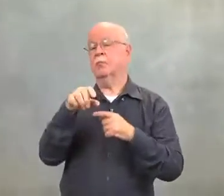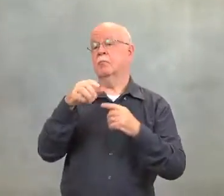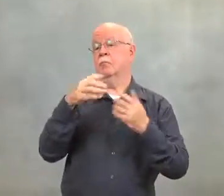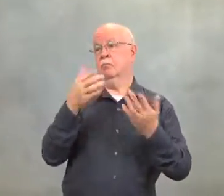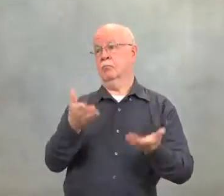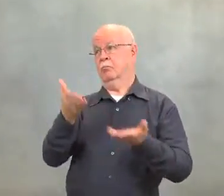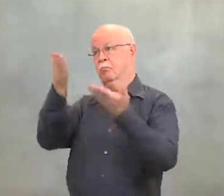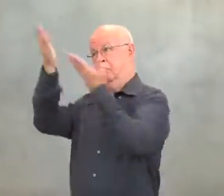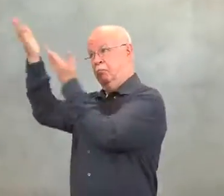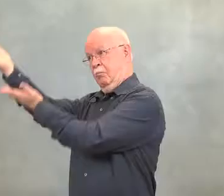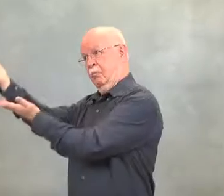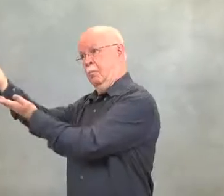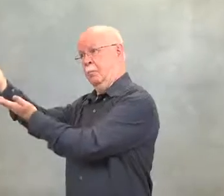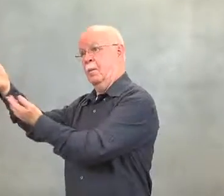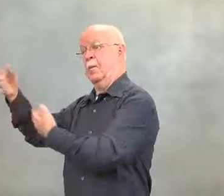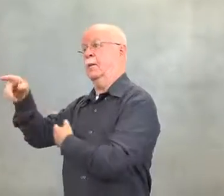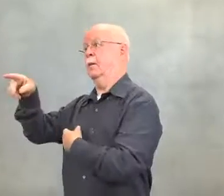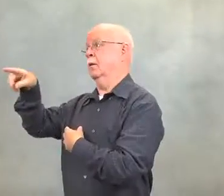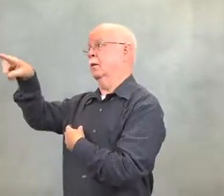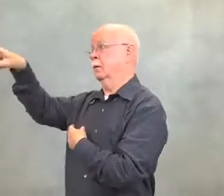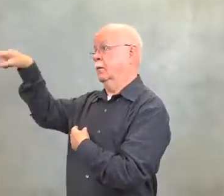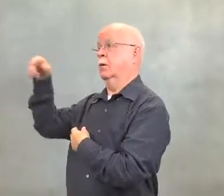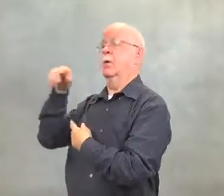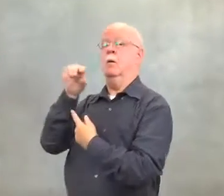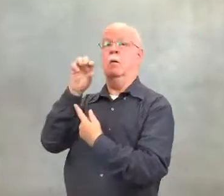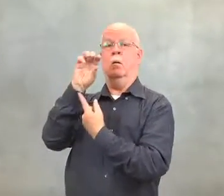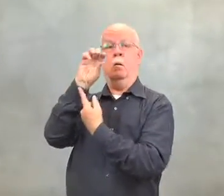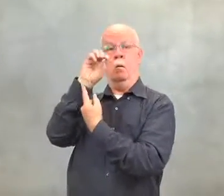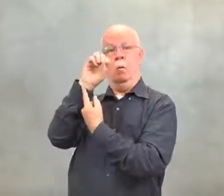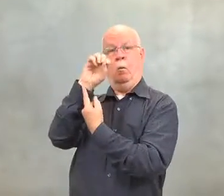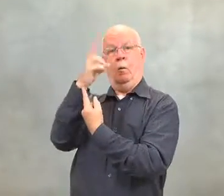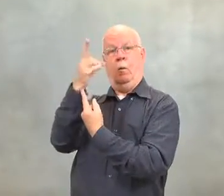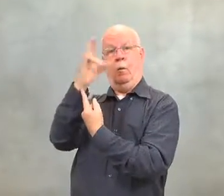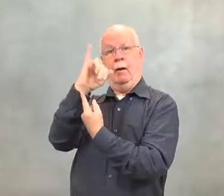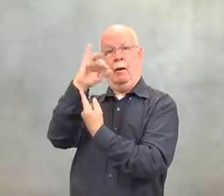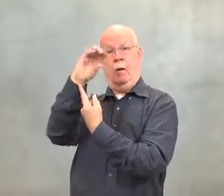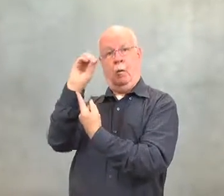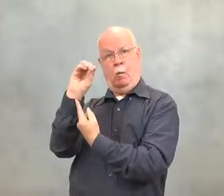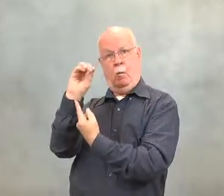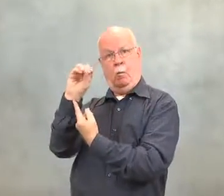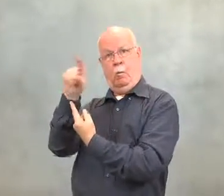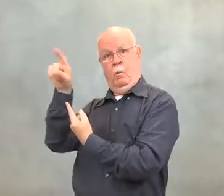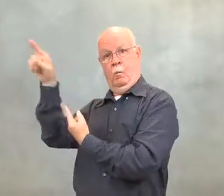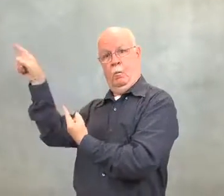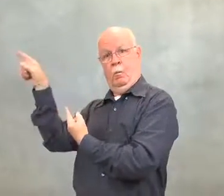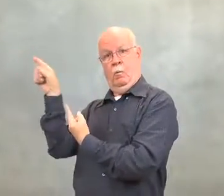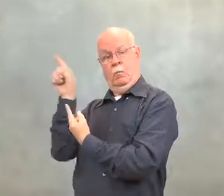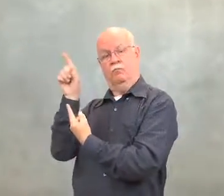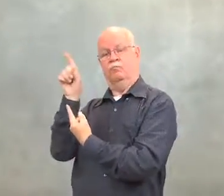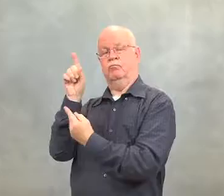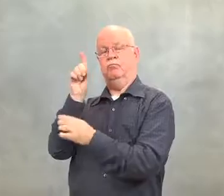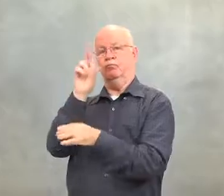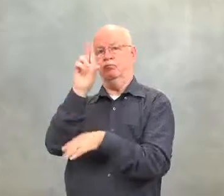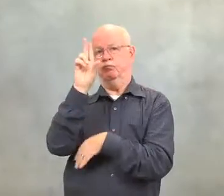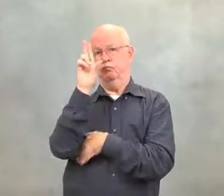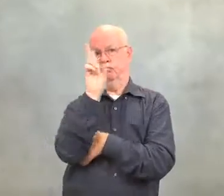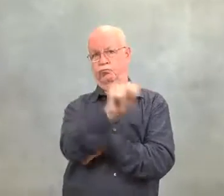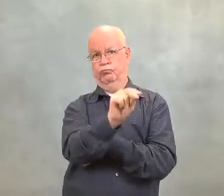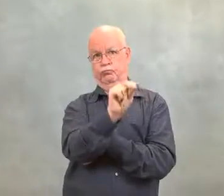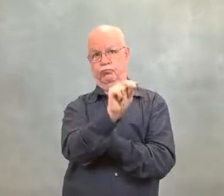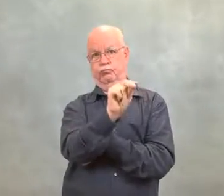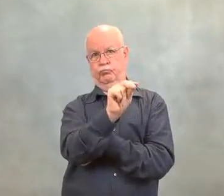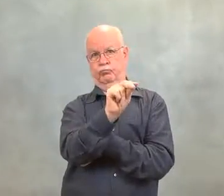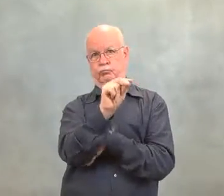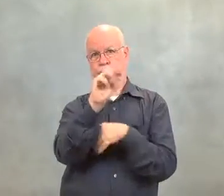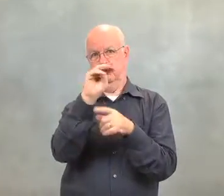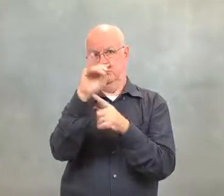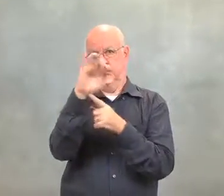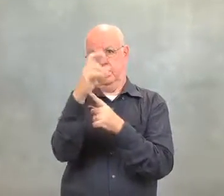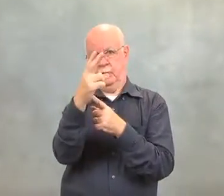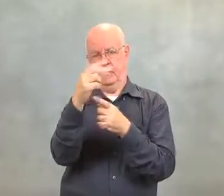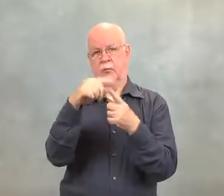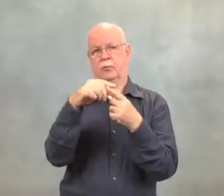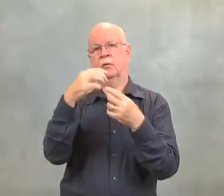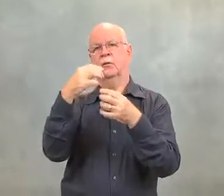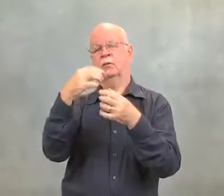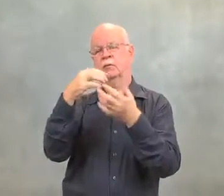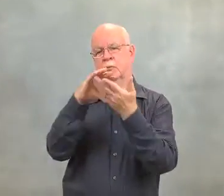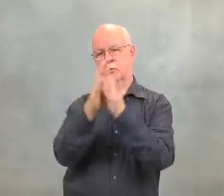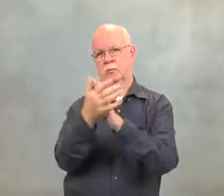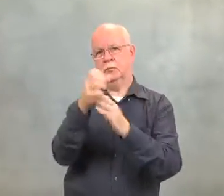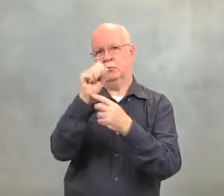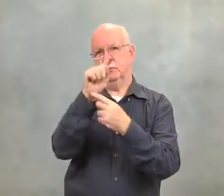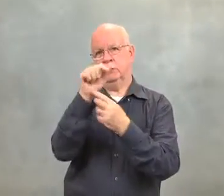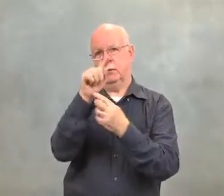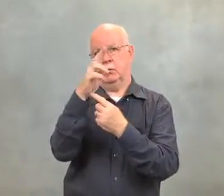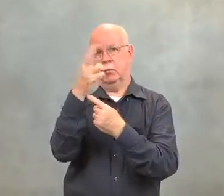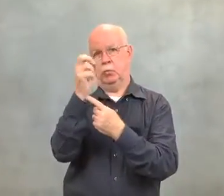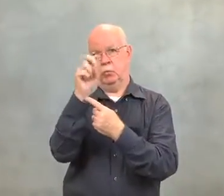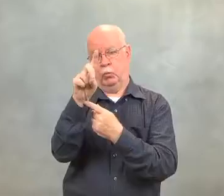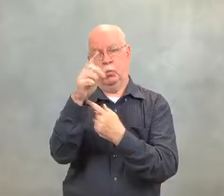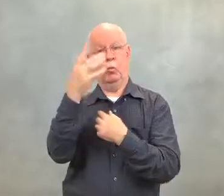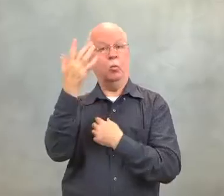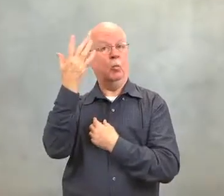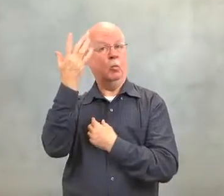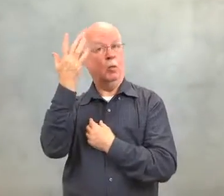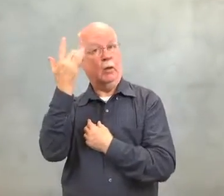When the application was submitted, Ohio refused to approve it.